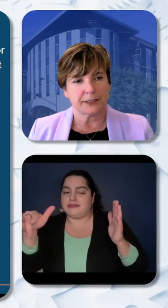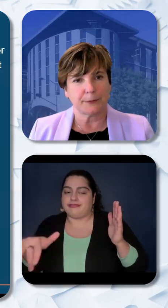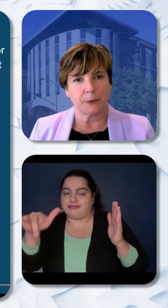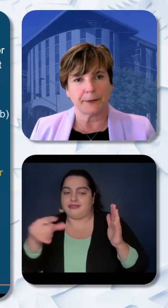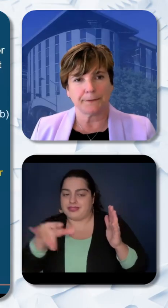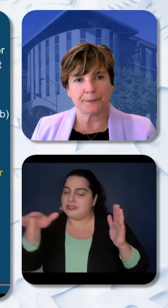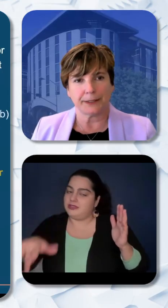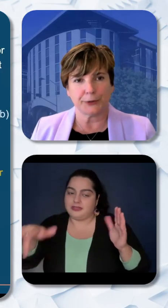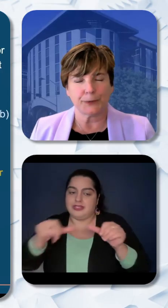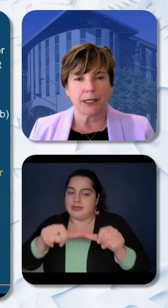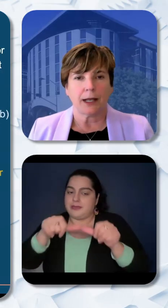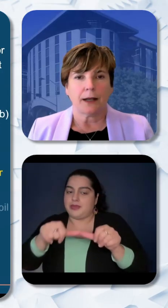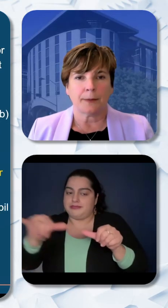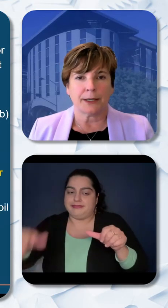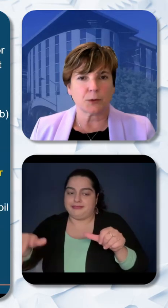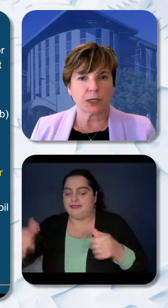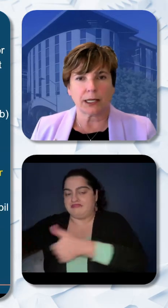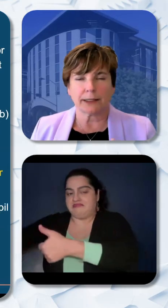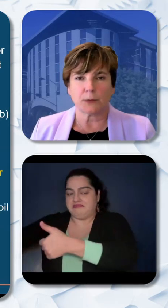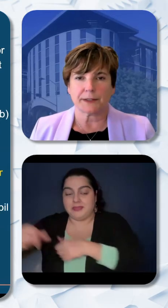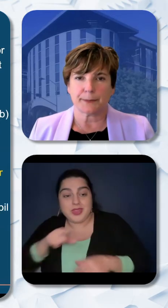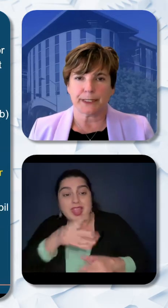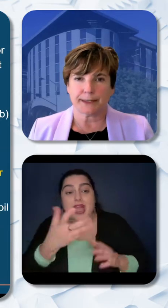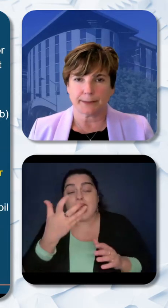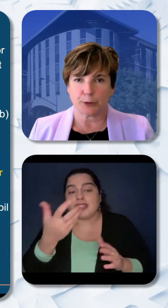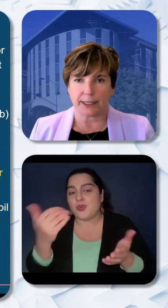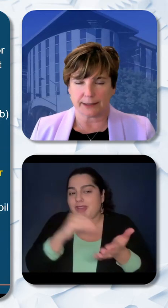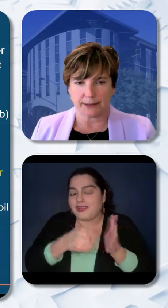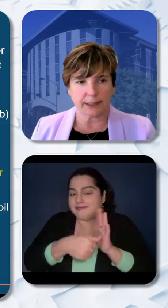Just keep going, thank you. I just want to highlight what this means in practice,